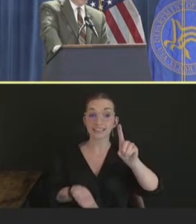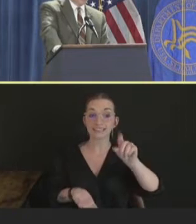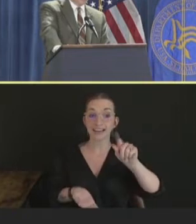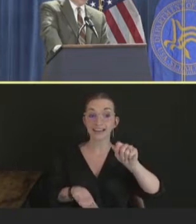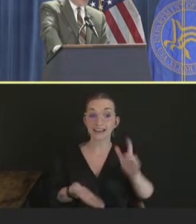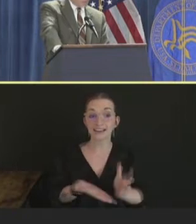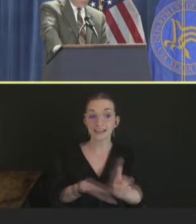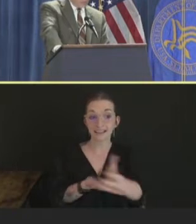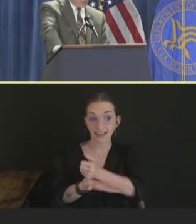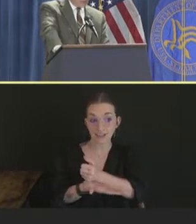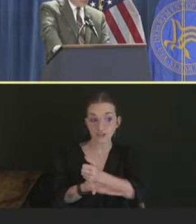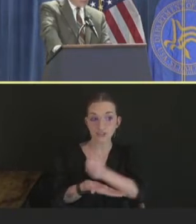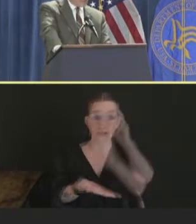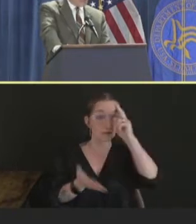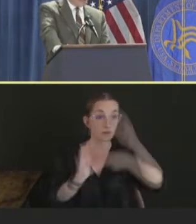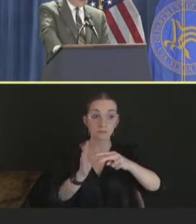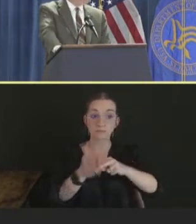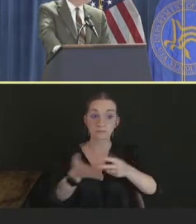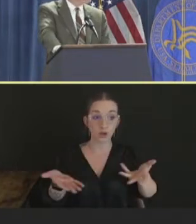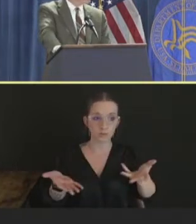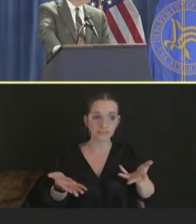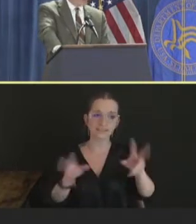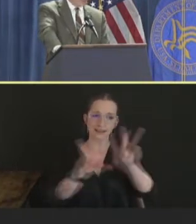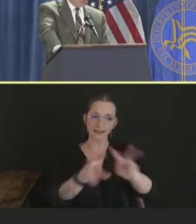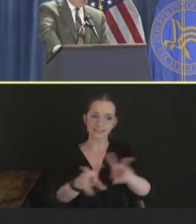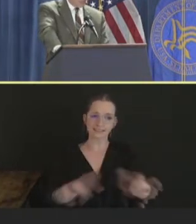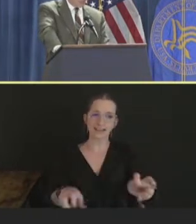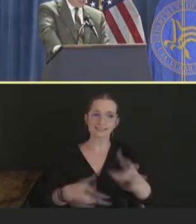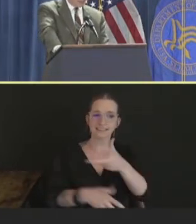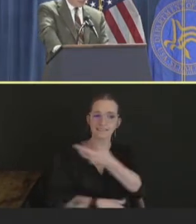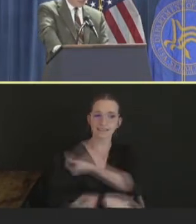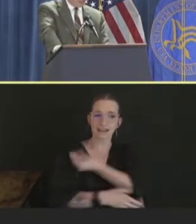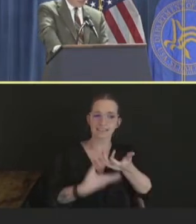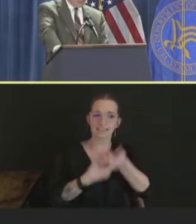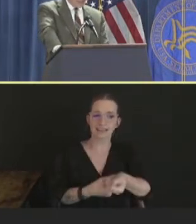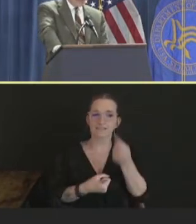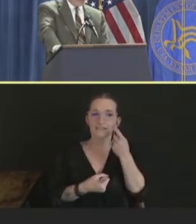with the purpose of assessing vaccine confidence in subpopulations.